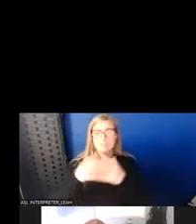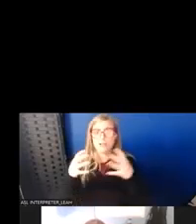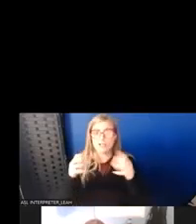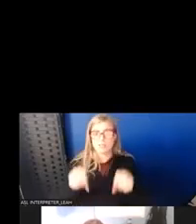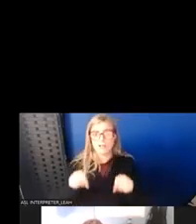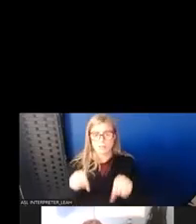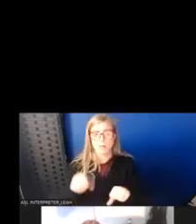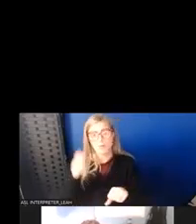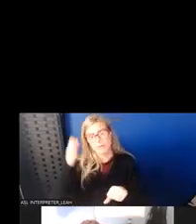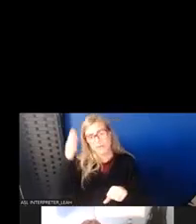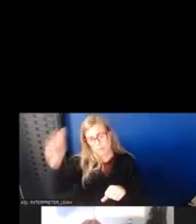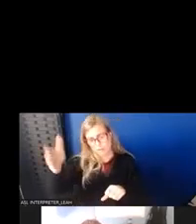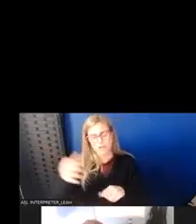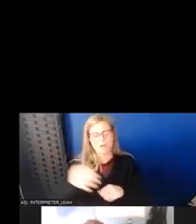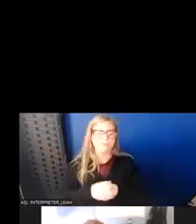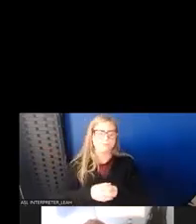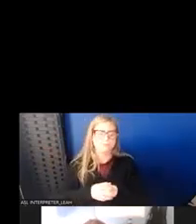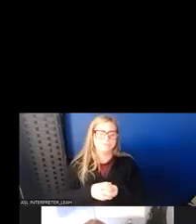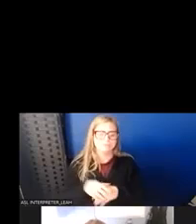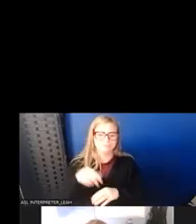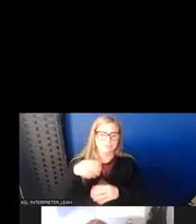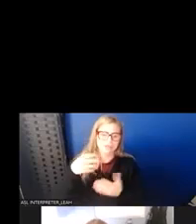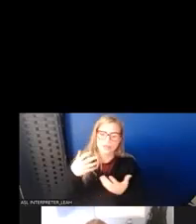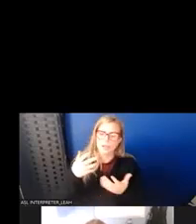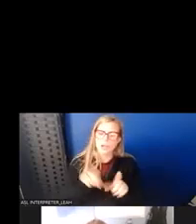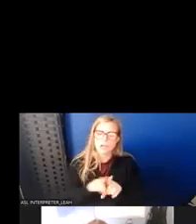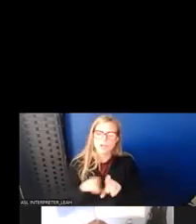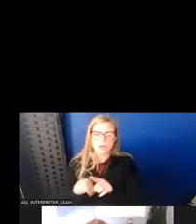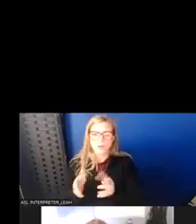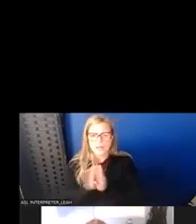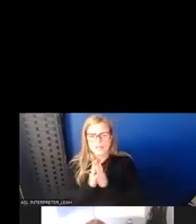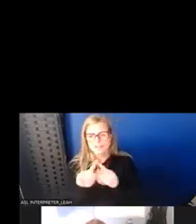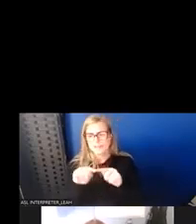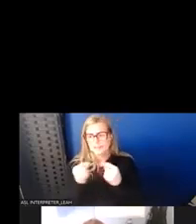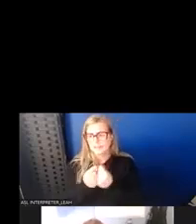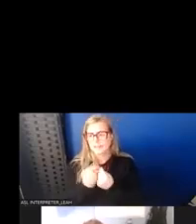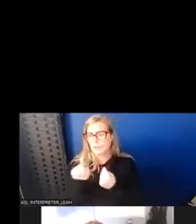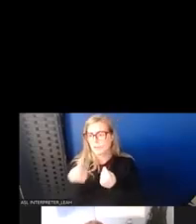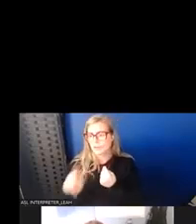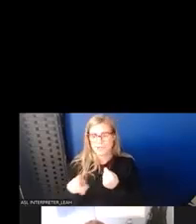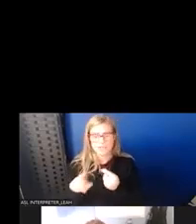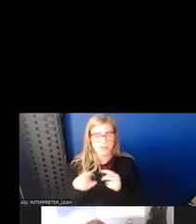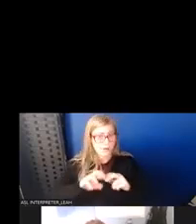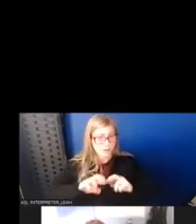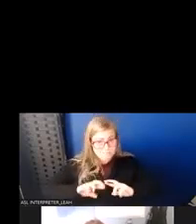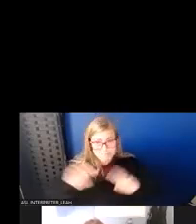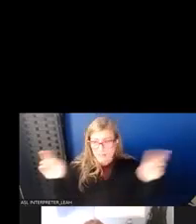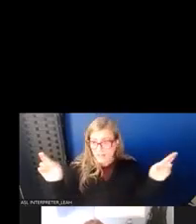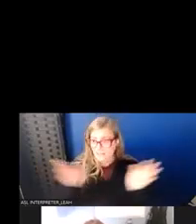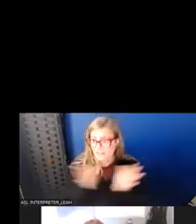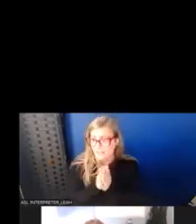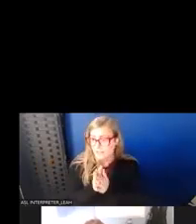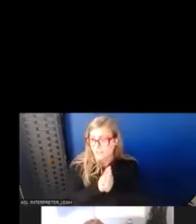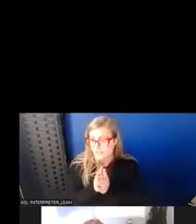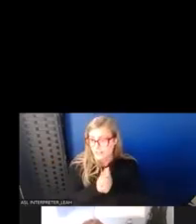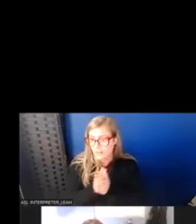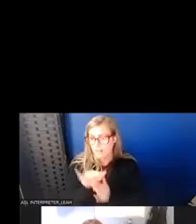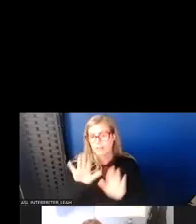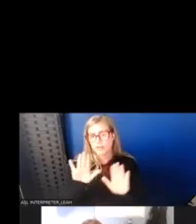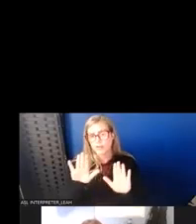And then we also ask our teams questions about team readiness. And this is a great way to assess like how the team is